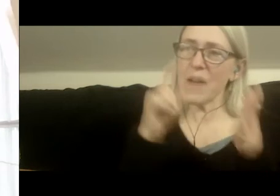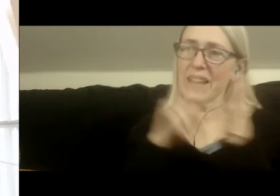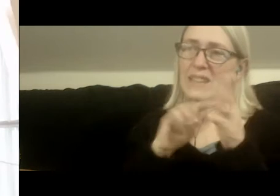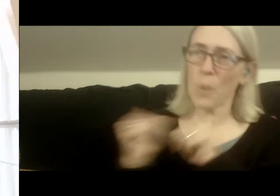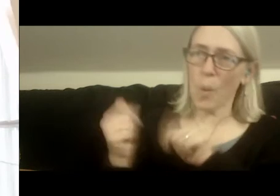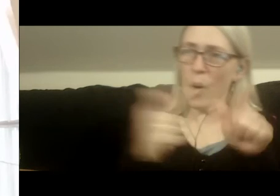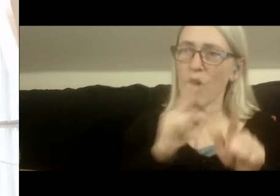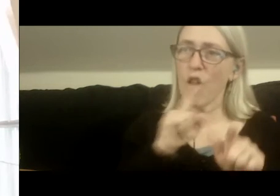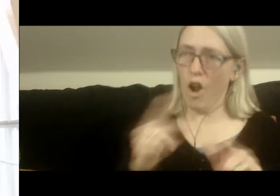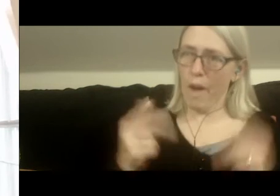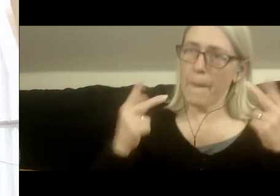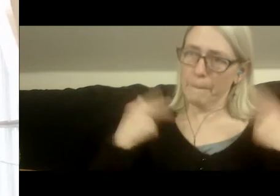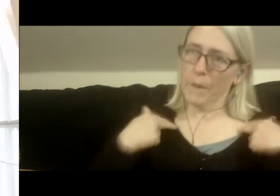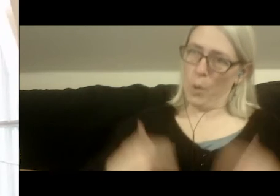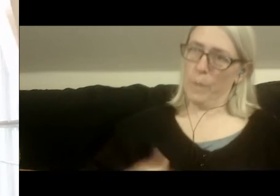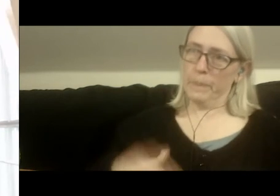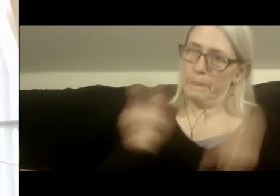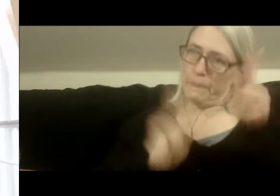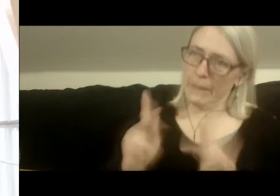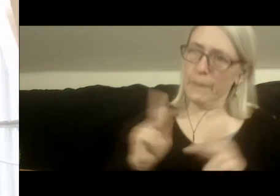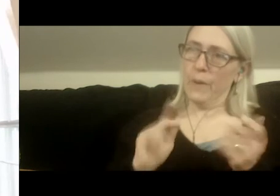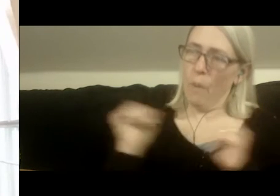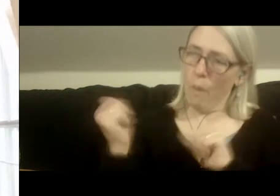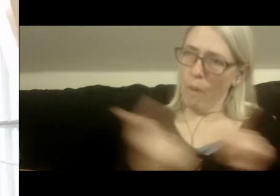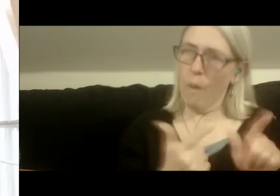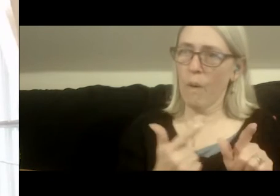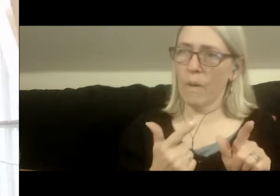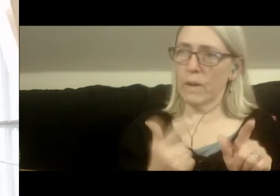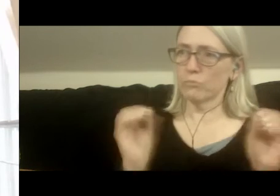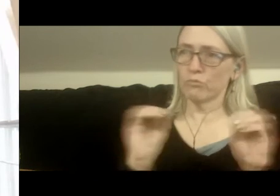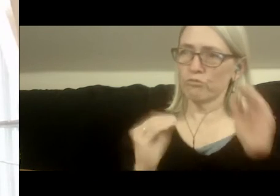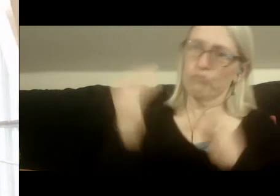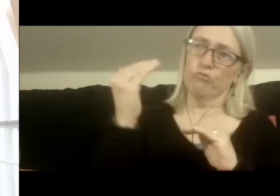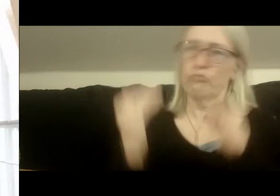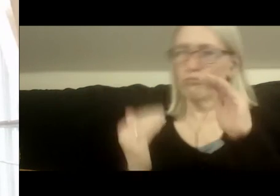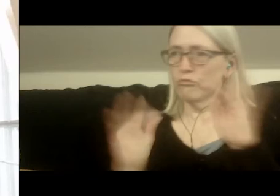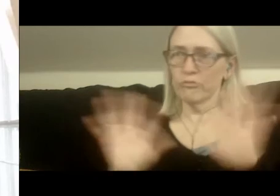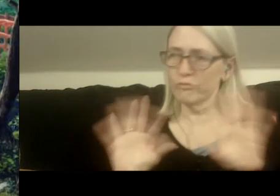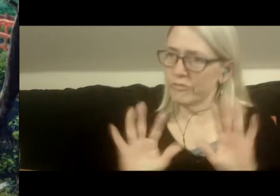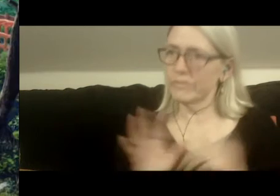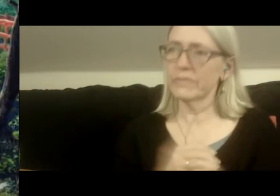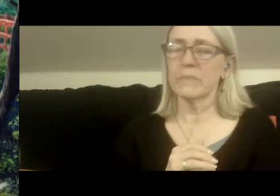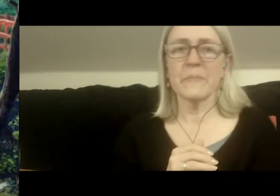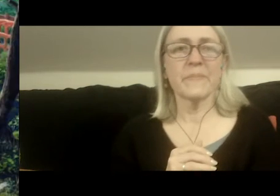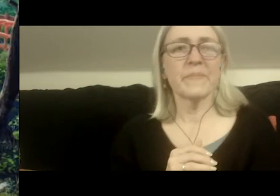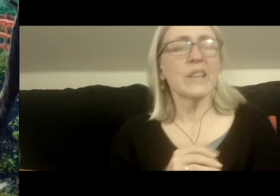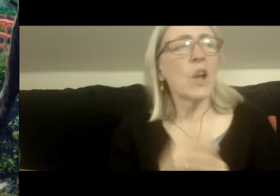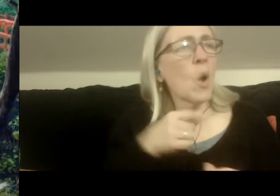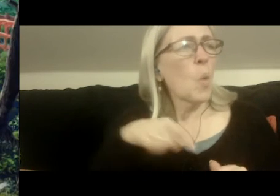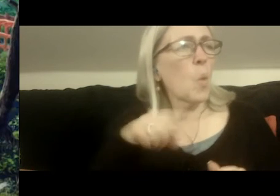for assistance in assuring their students receive a rigorous and engaging learning experience. Taking something that was really intimidating